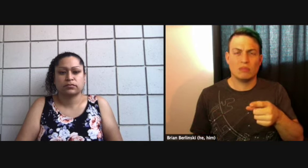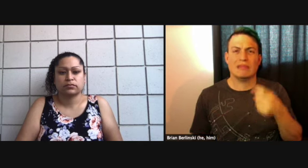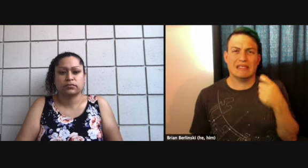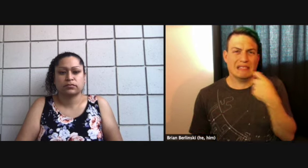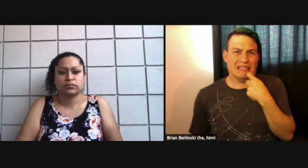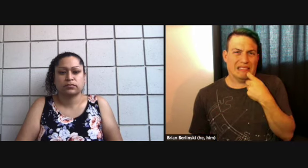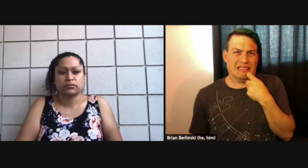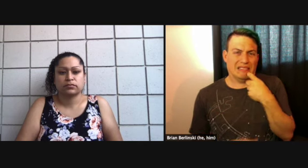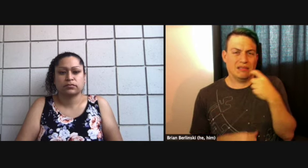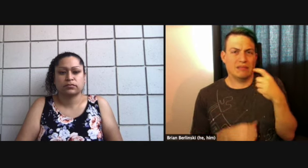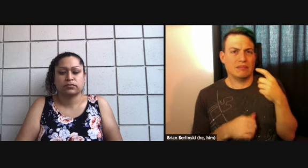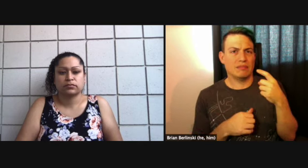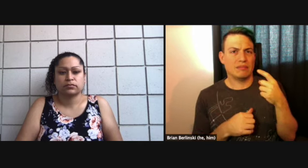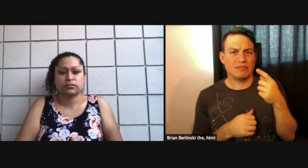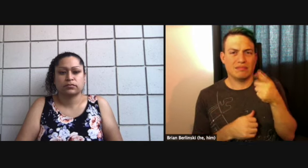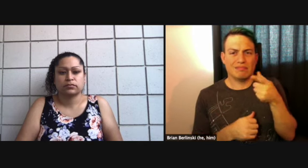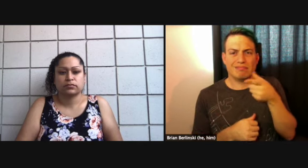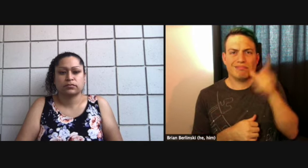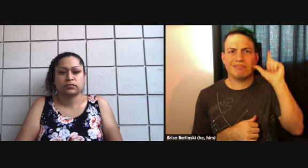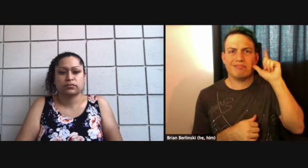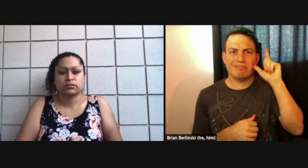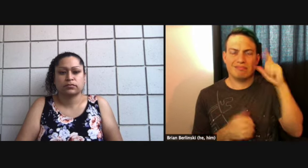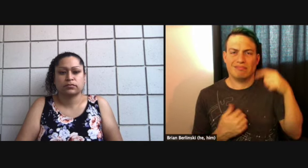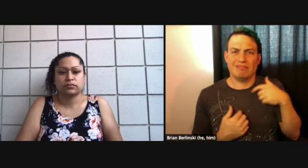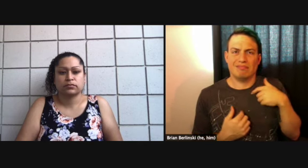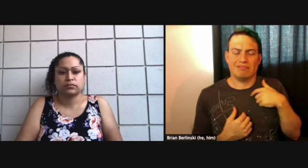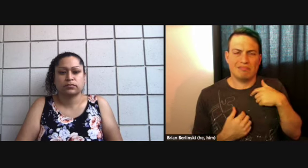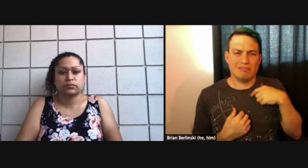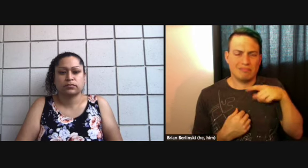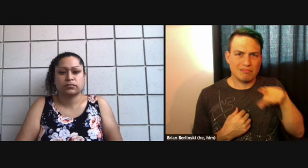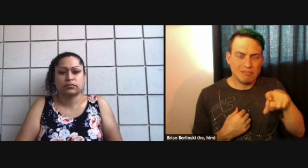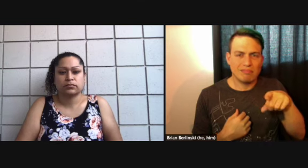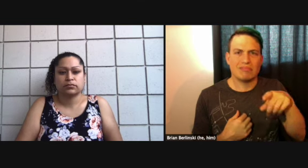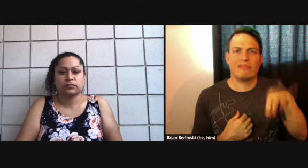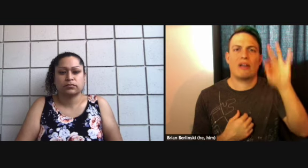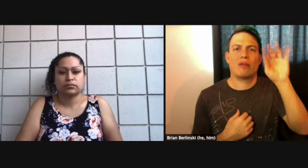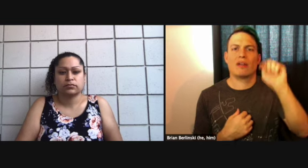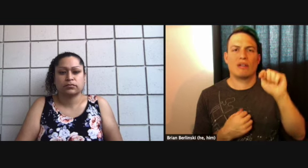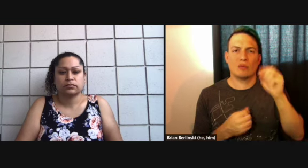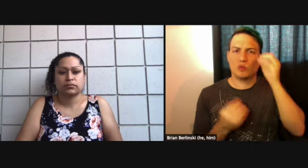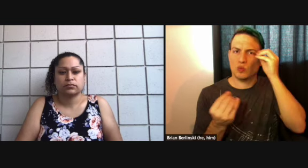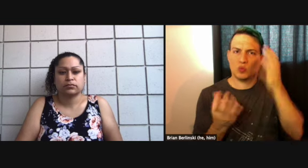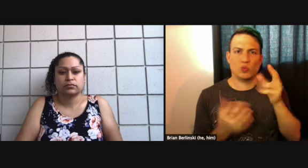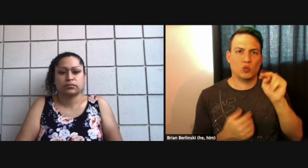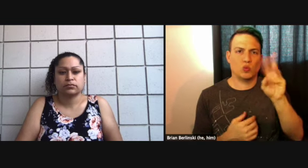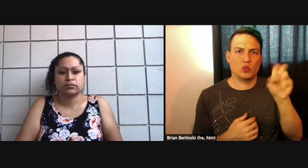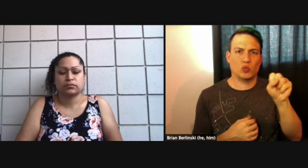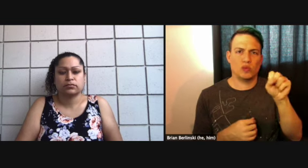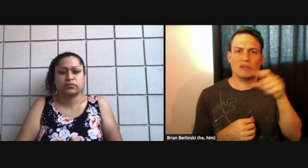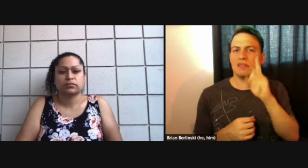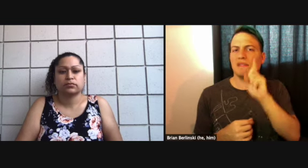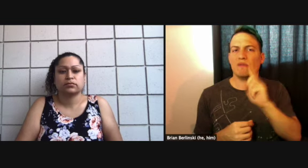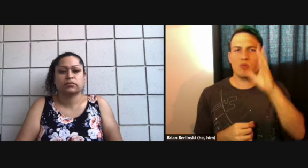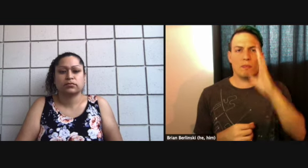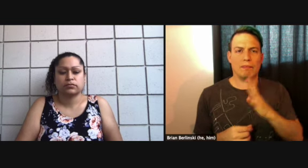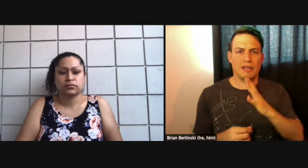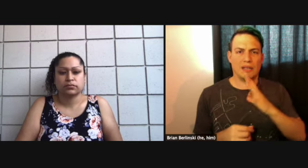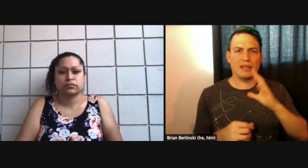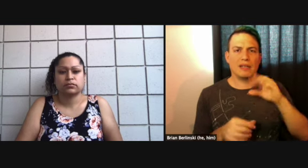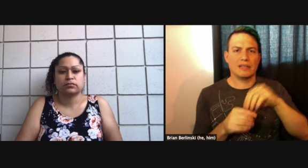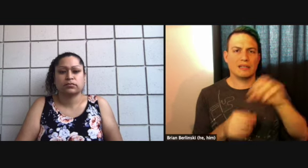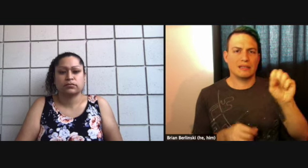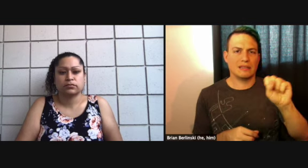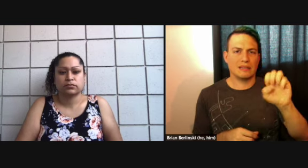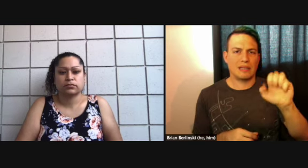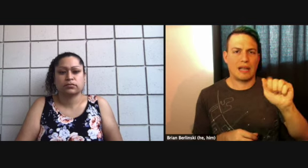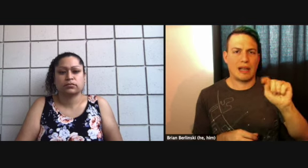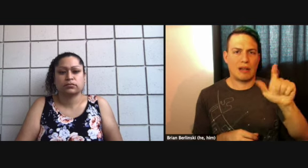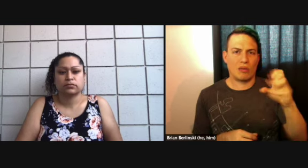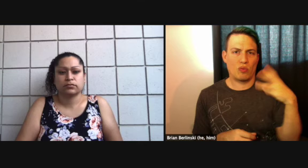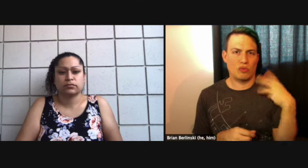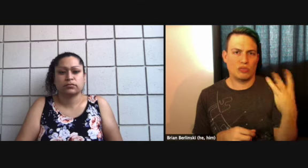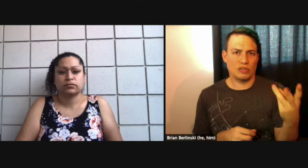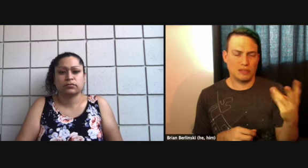The other day or so, we found out news that in Seattle, Washington, a Deaf woman